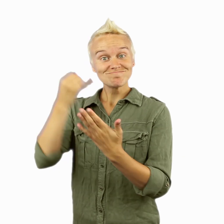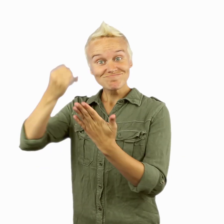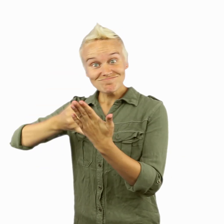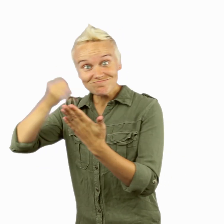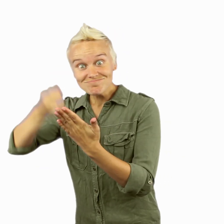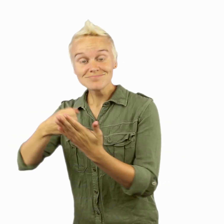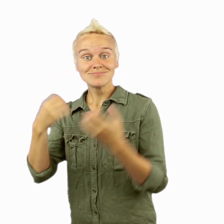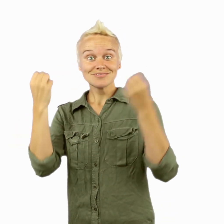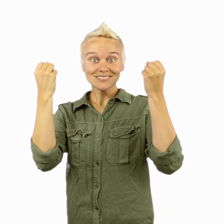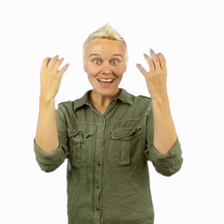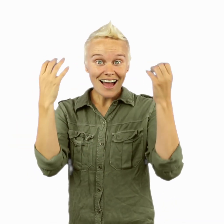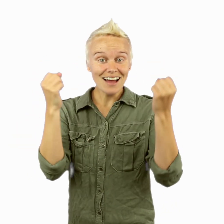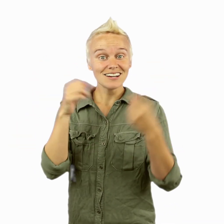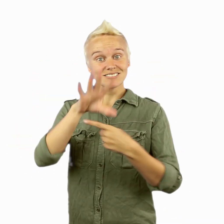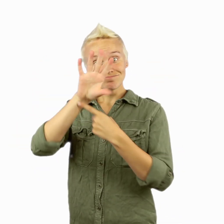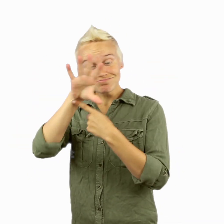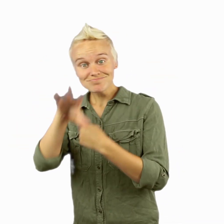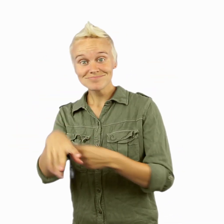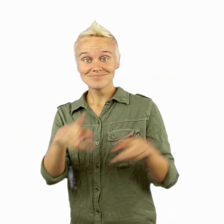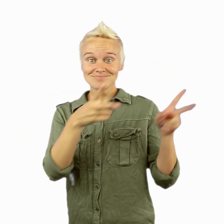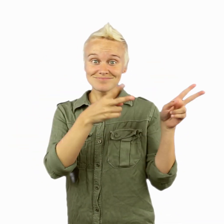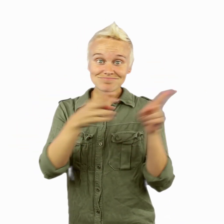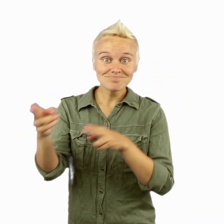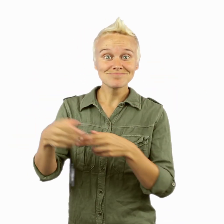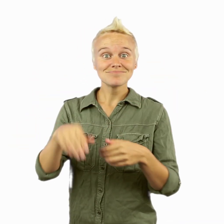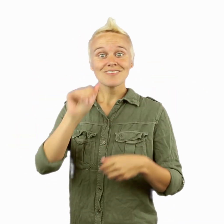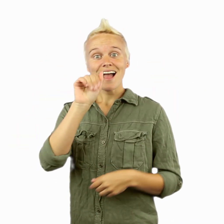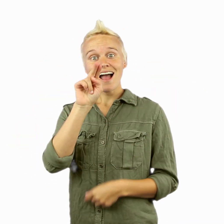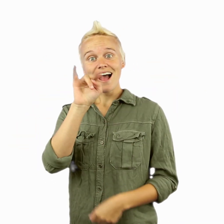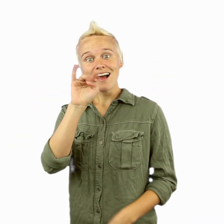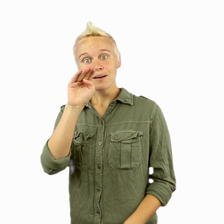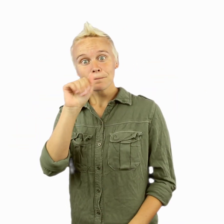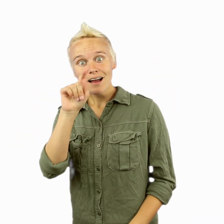signers, videographers, editors, and animators are Deaf.